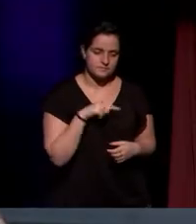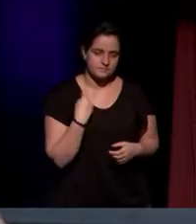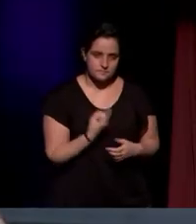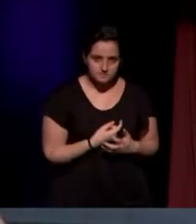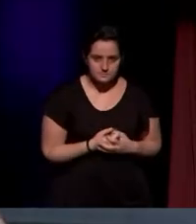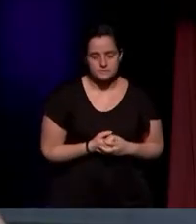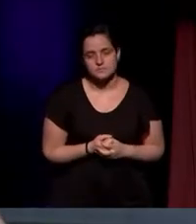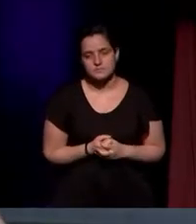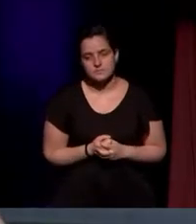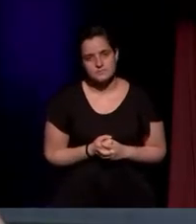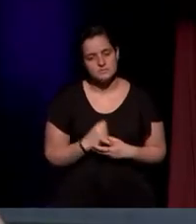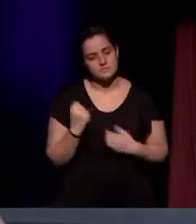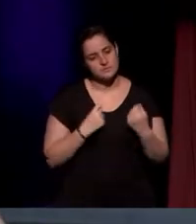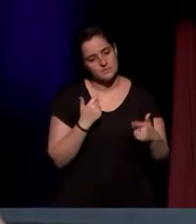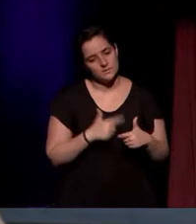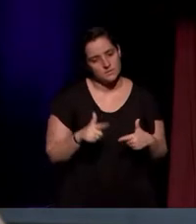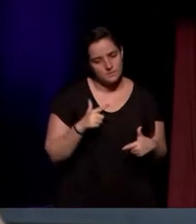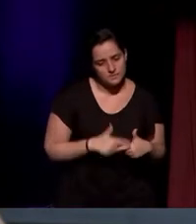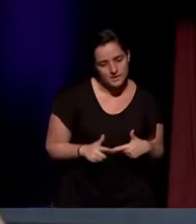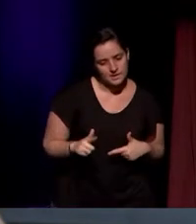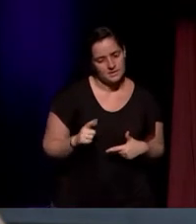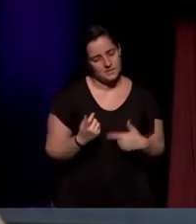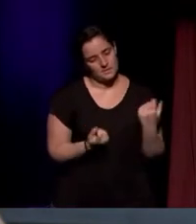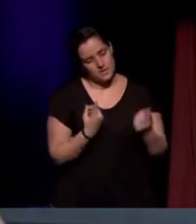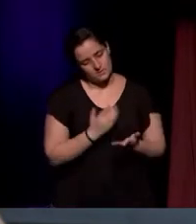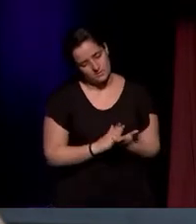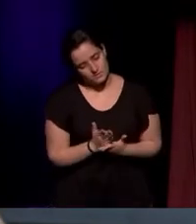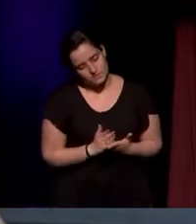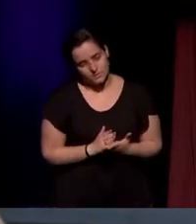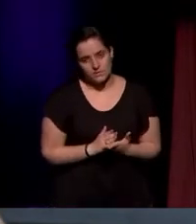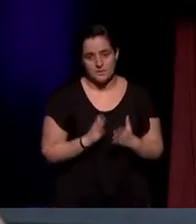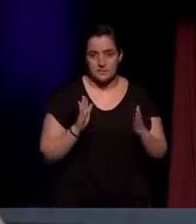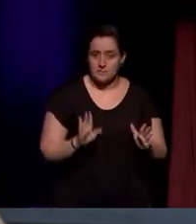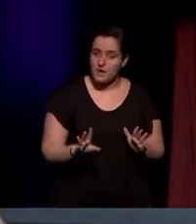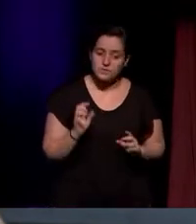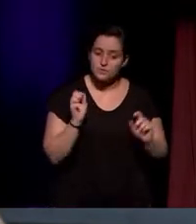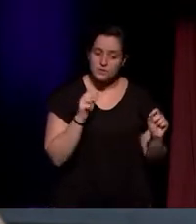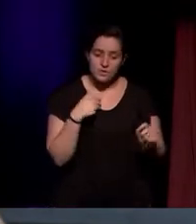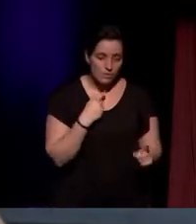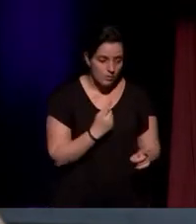some problems, some discomfort. But what I found a few years ago